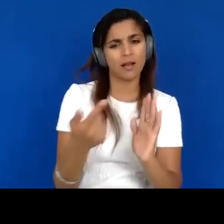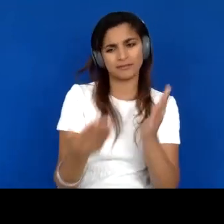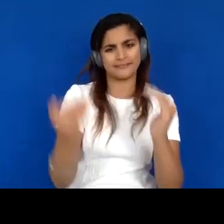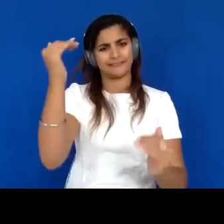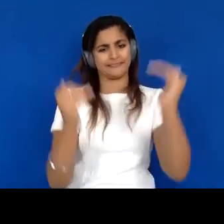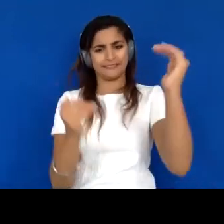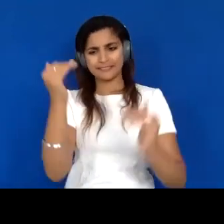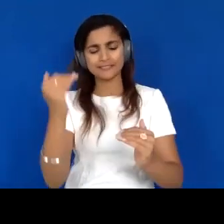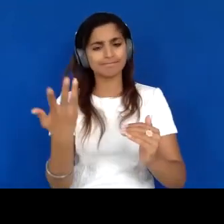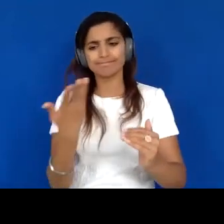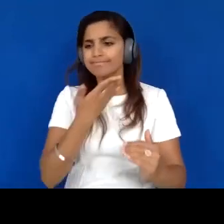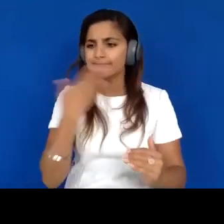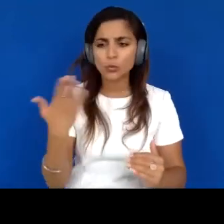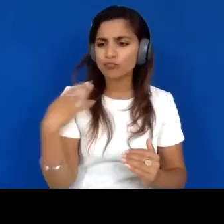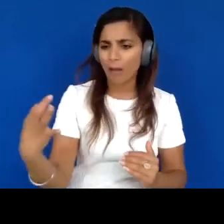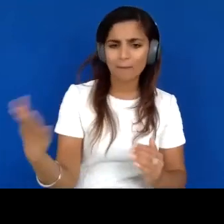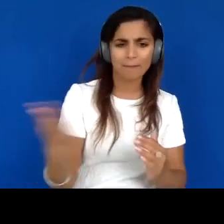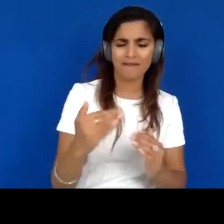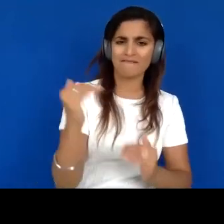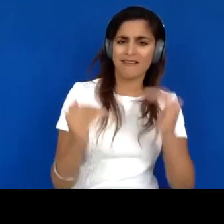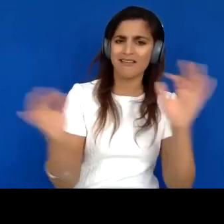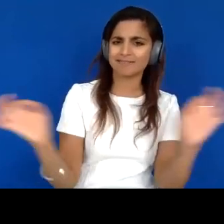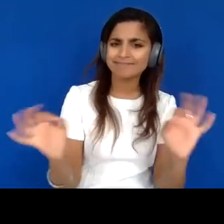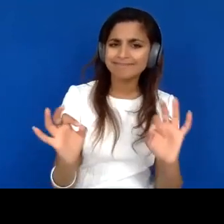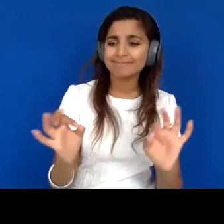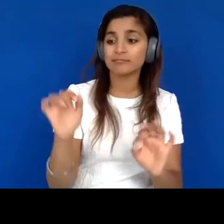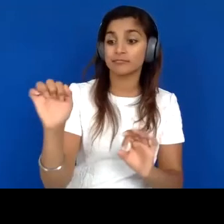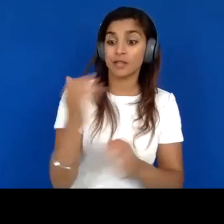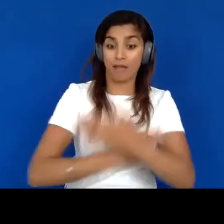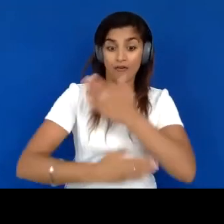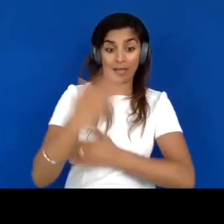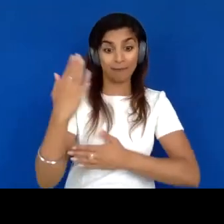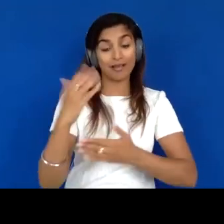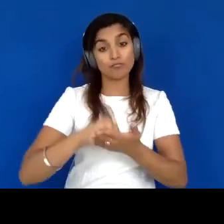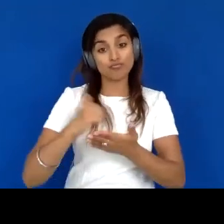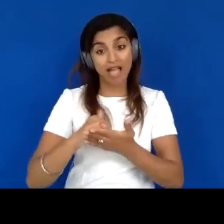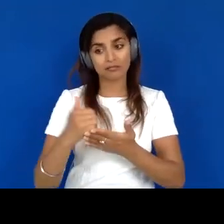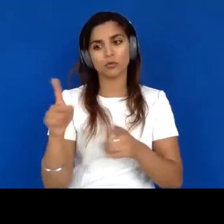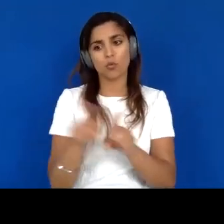within their Paralympic brand and free mark we can help encourage one more